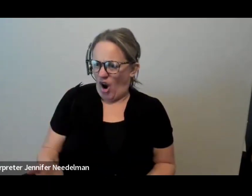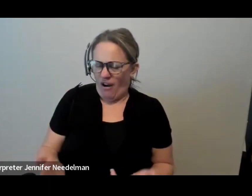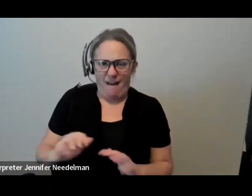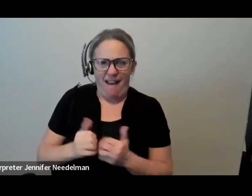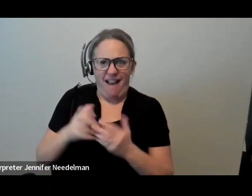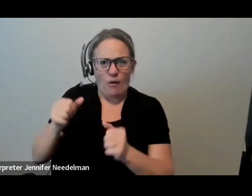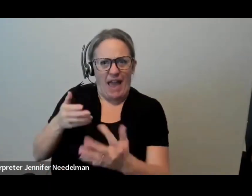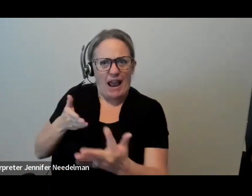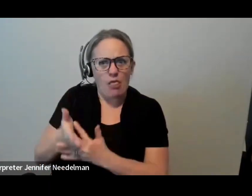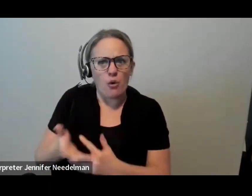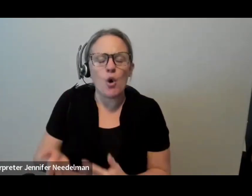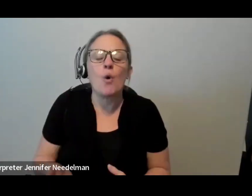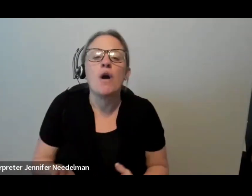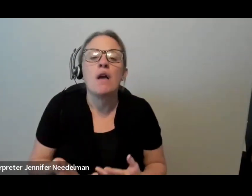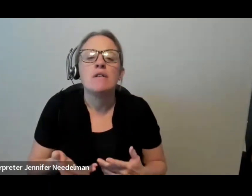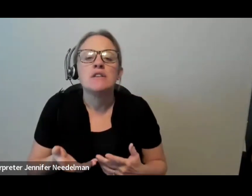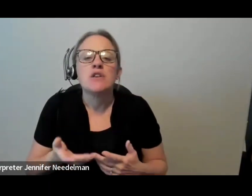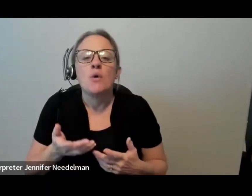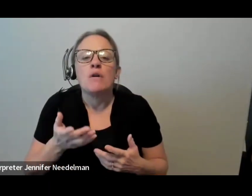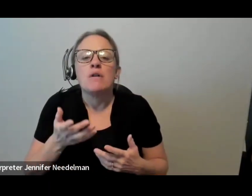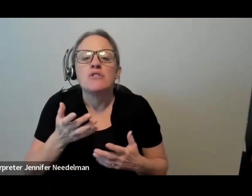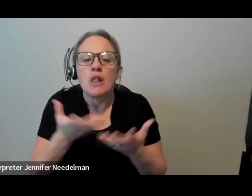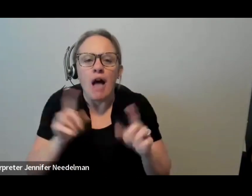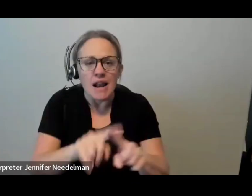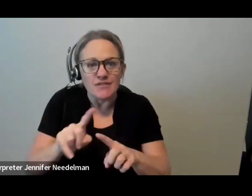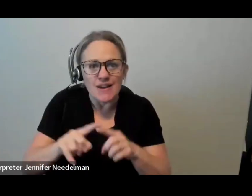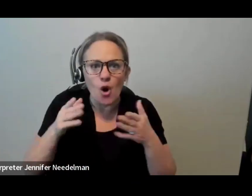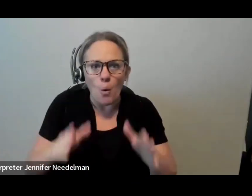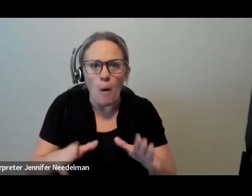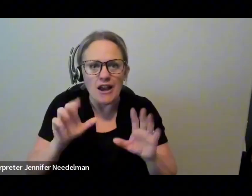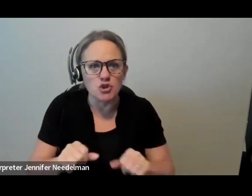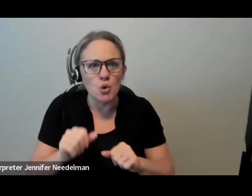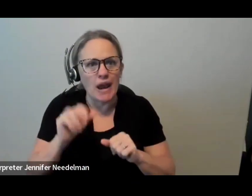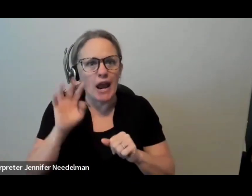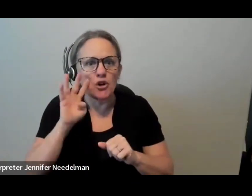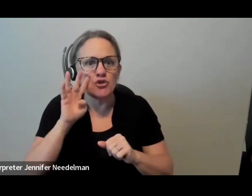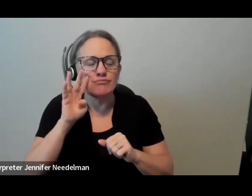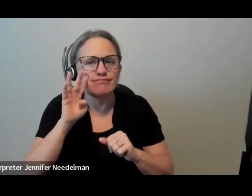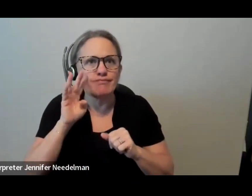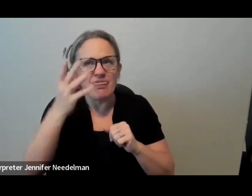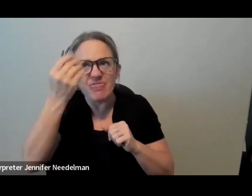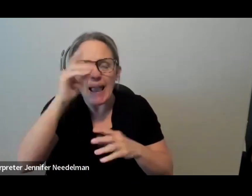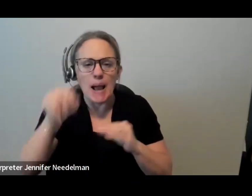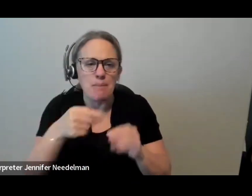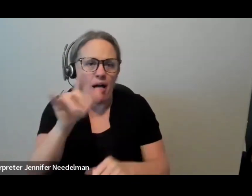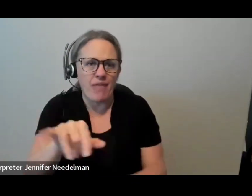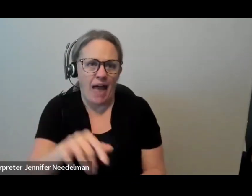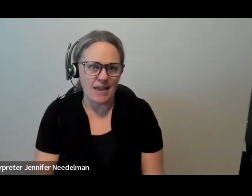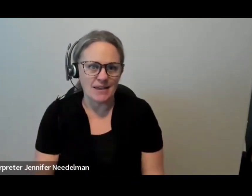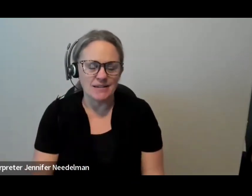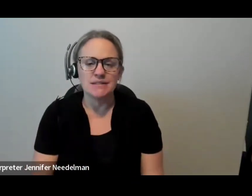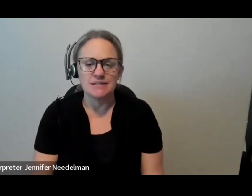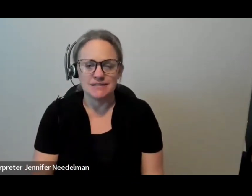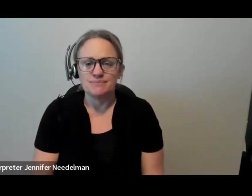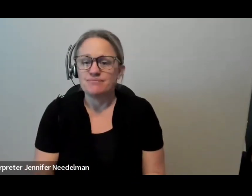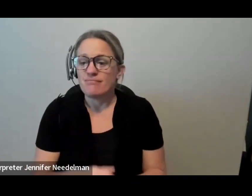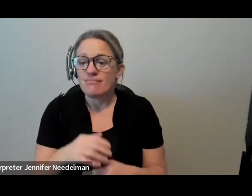to build the muscle in yourself to start creating awareness around accessibility. And some of that is you need to meet somebody